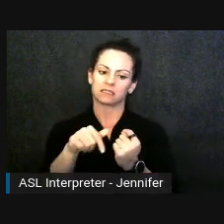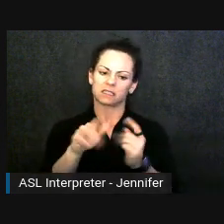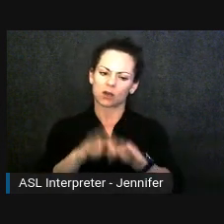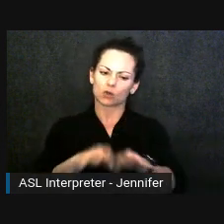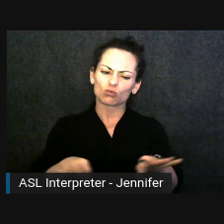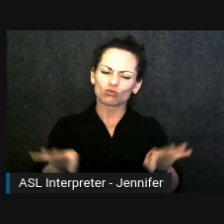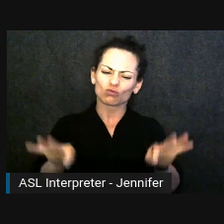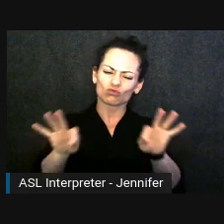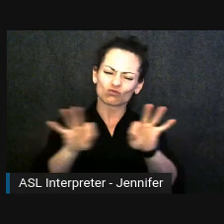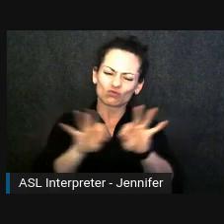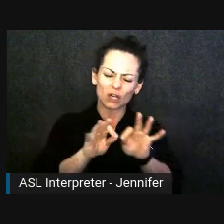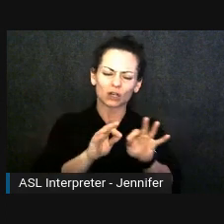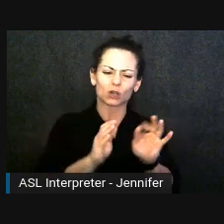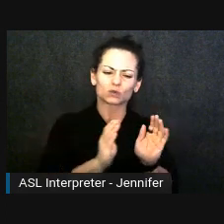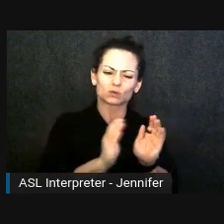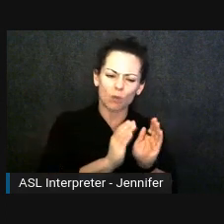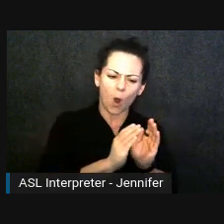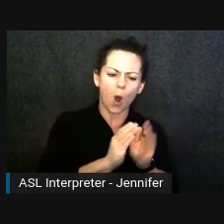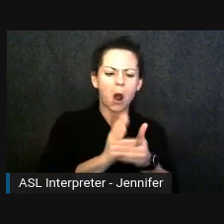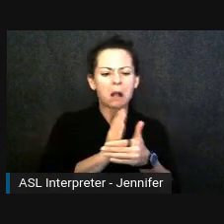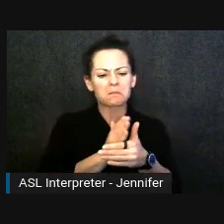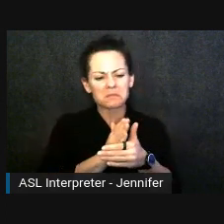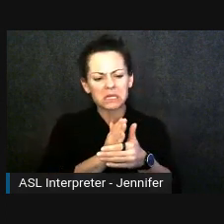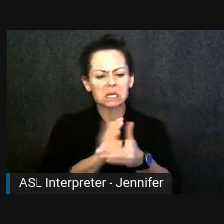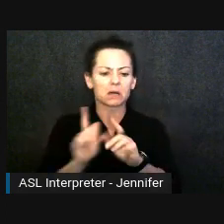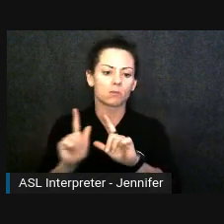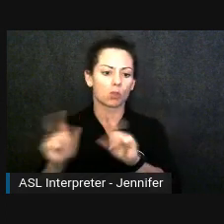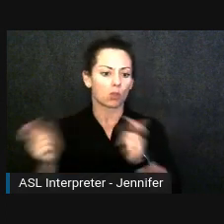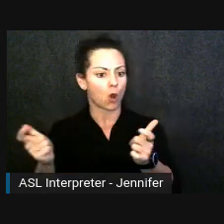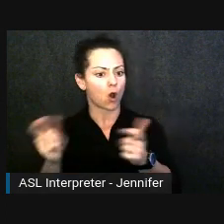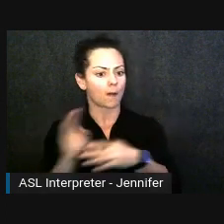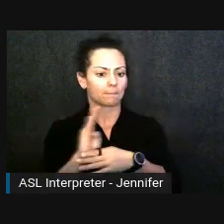A lot of times that team can be outsourced, of course.